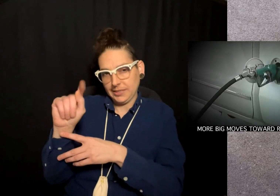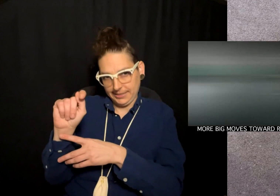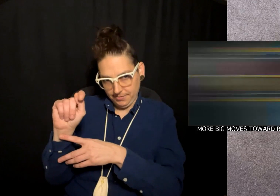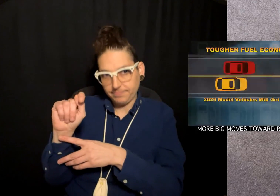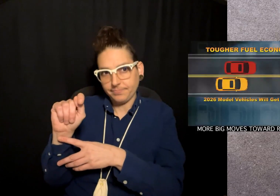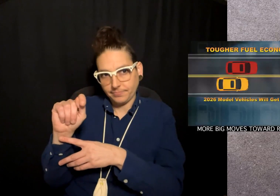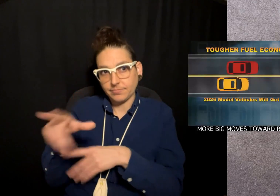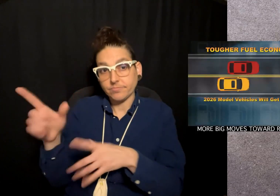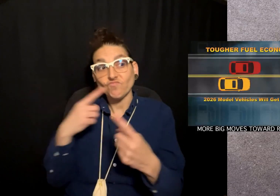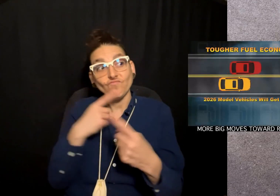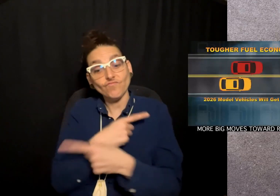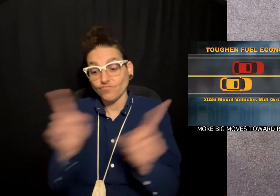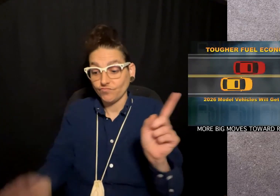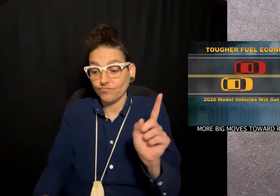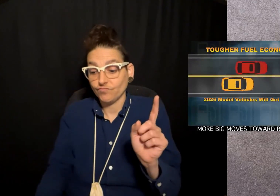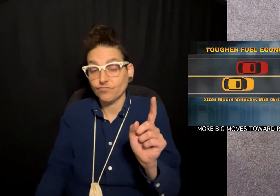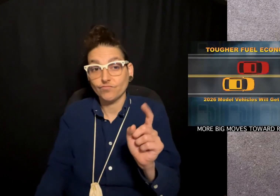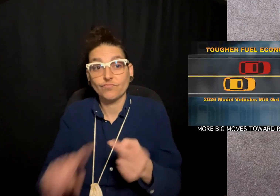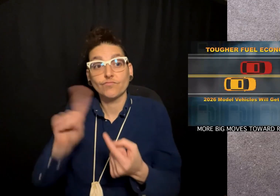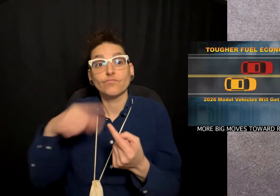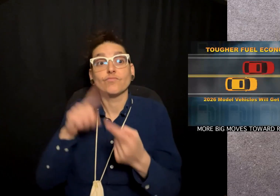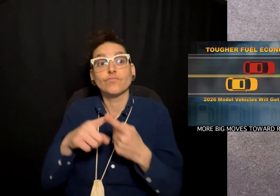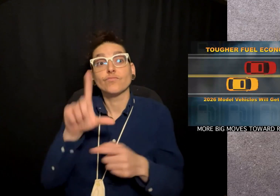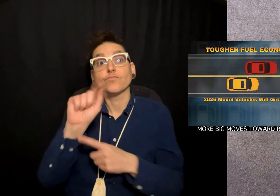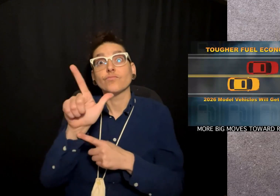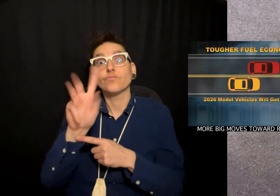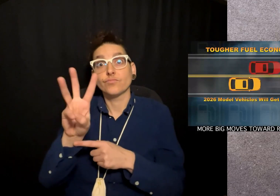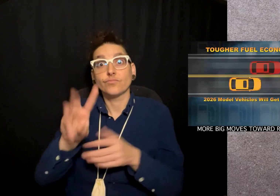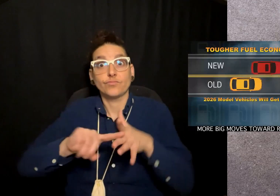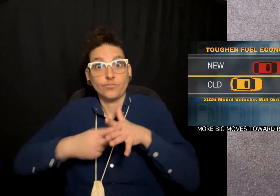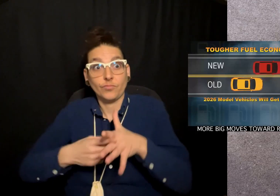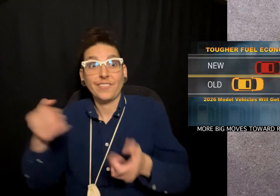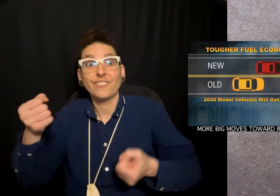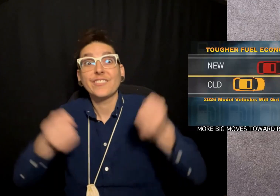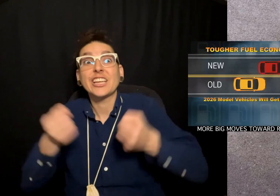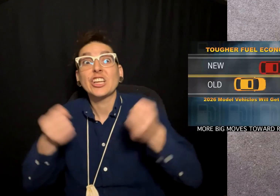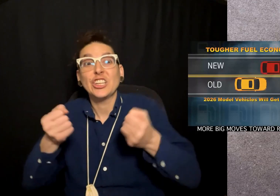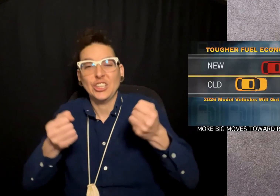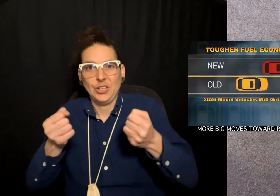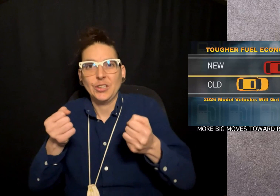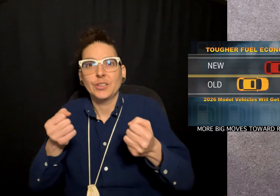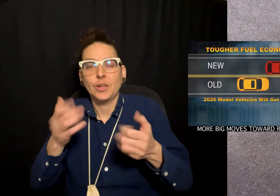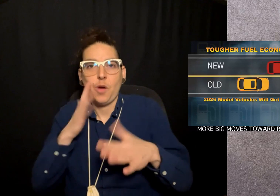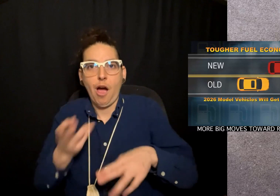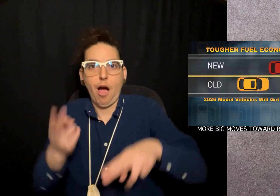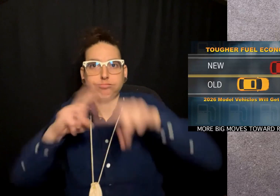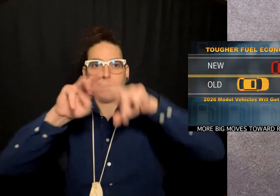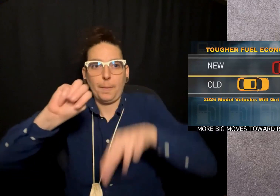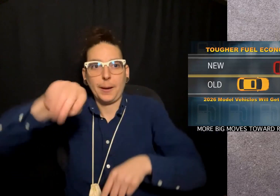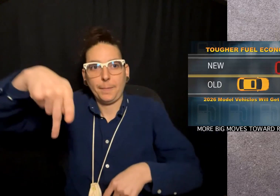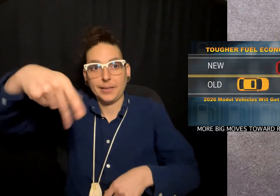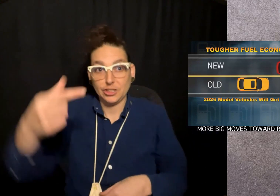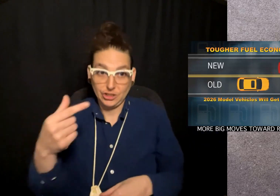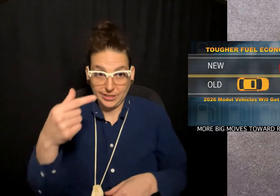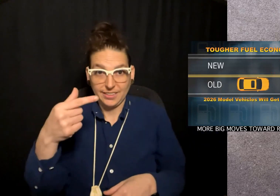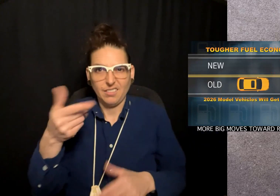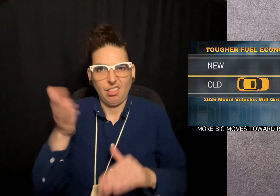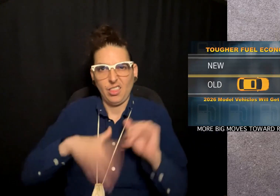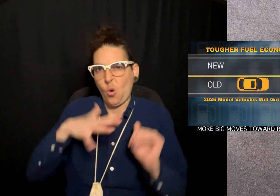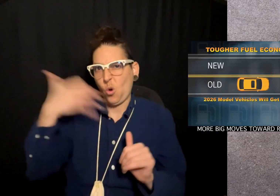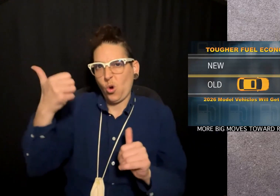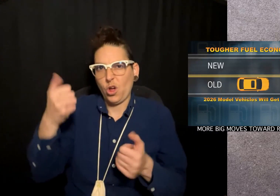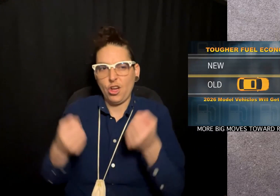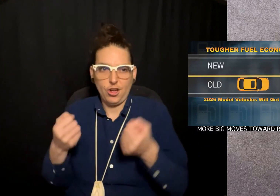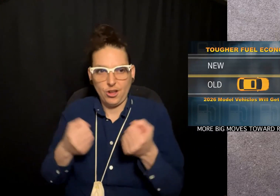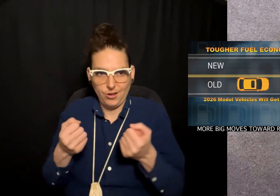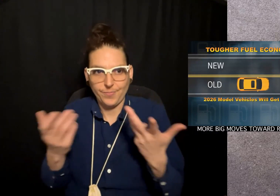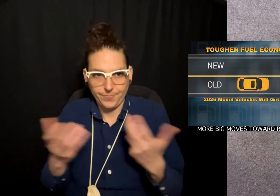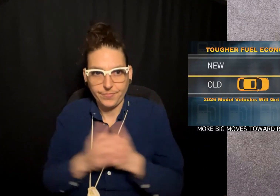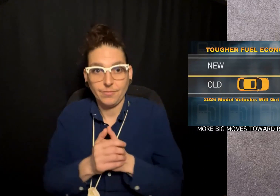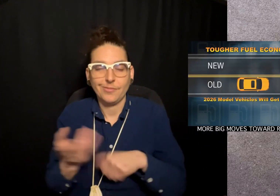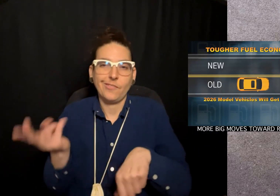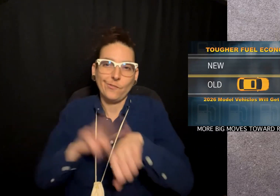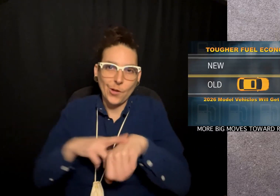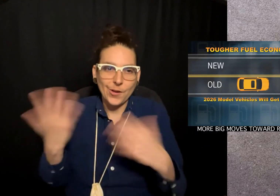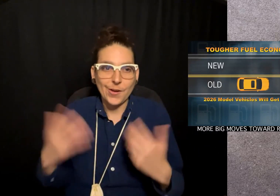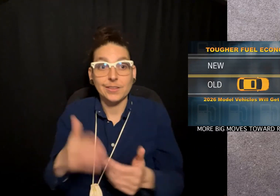announced that starting in 2026 vehicles will get more miles per gallon than older models